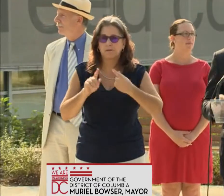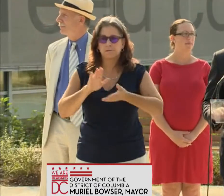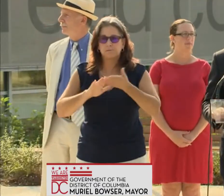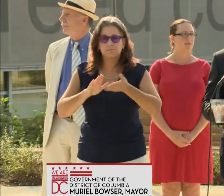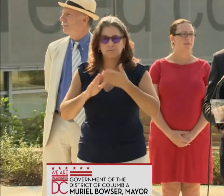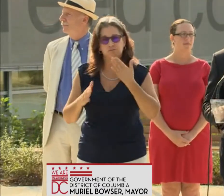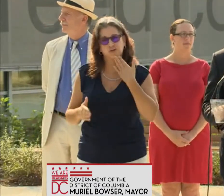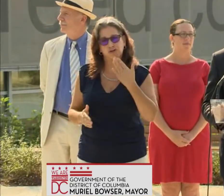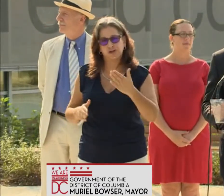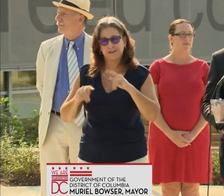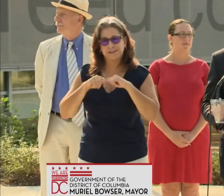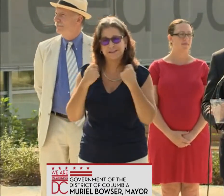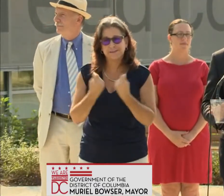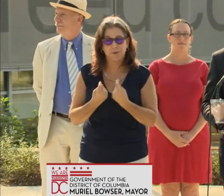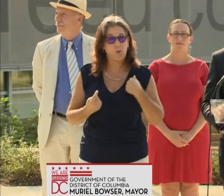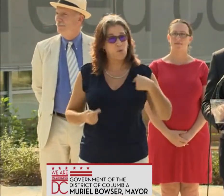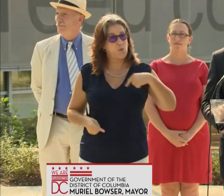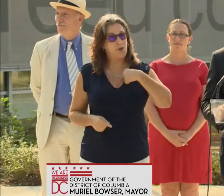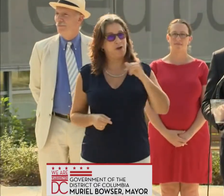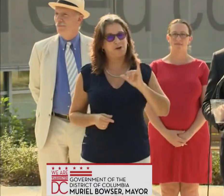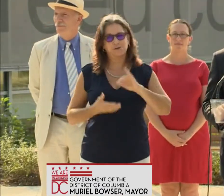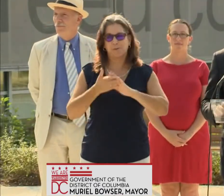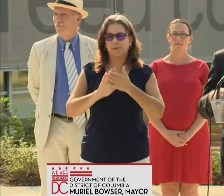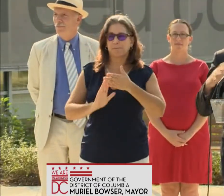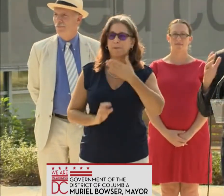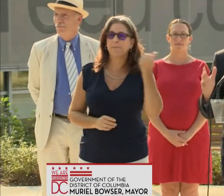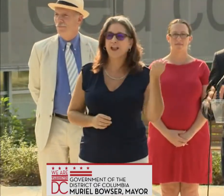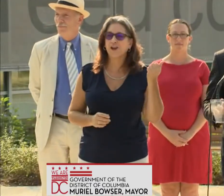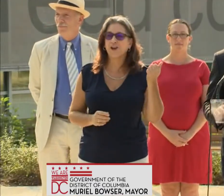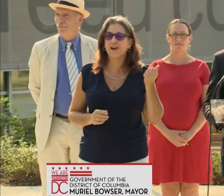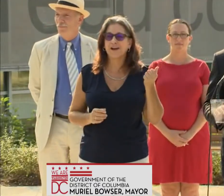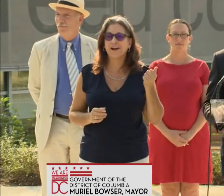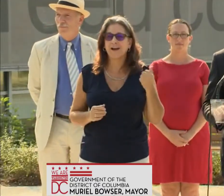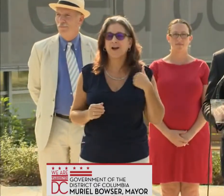big shout-out to dgs and their team all over the city we're opening up schools